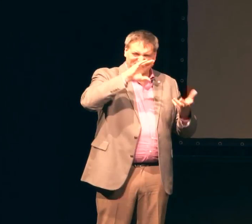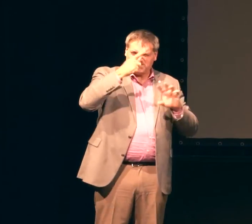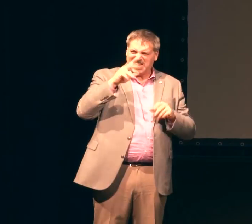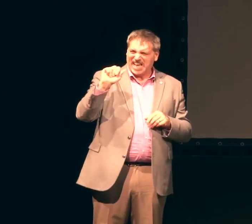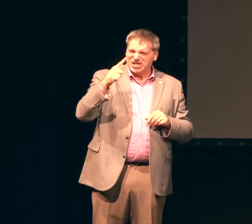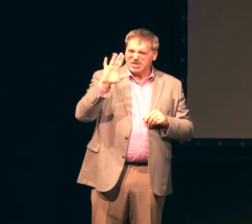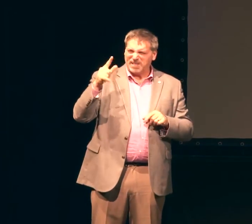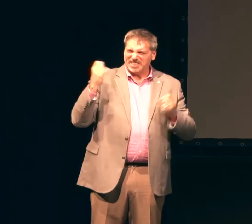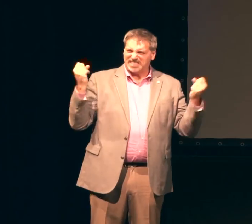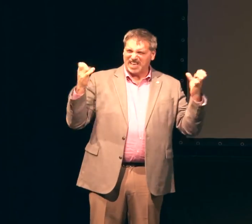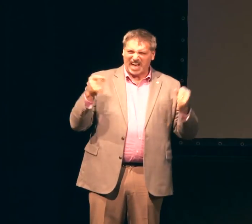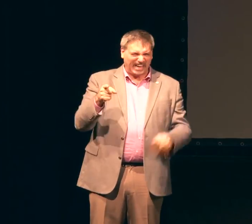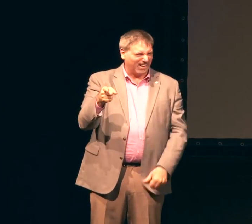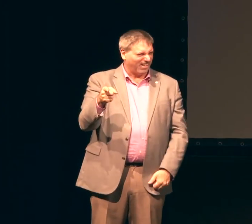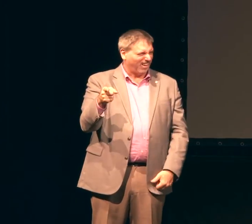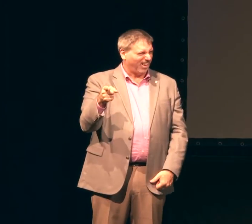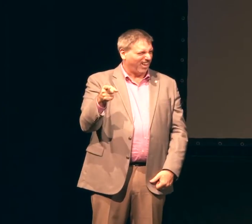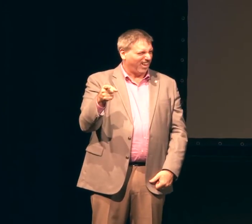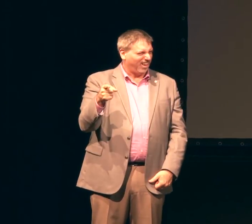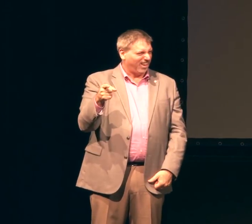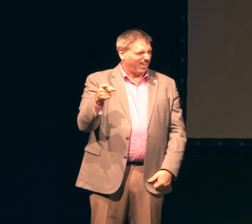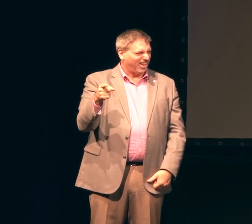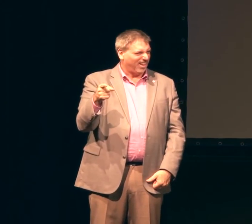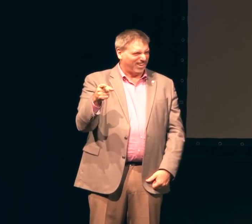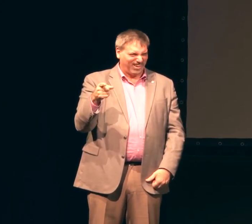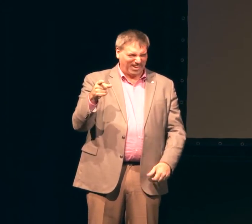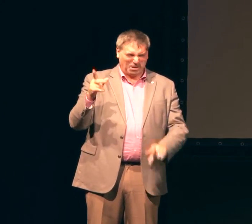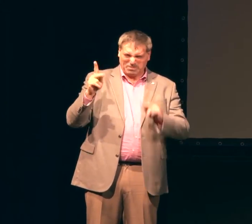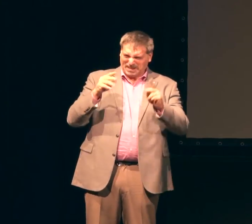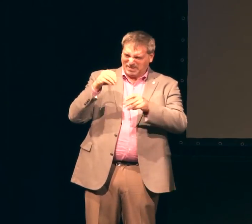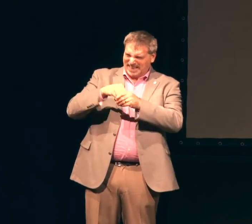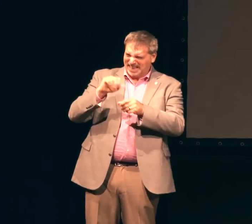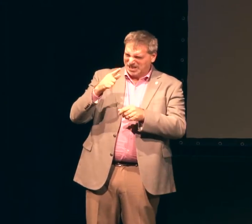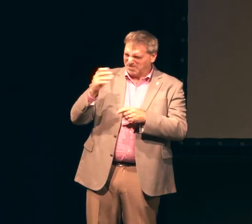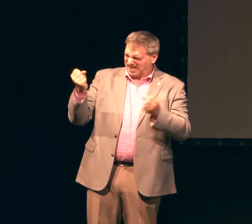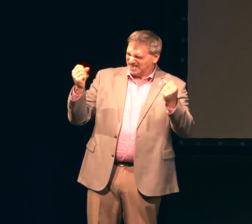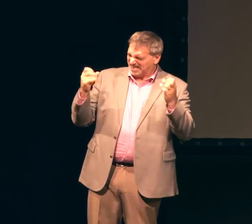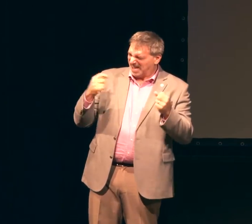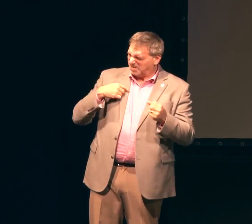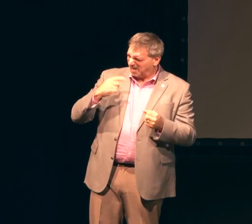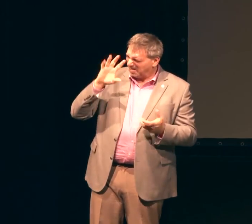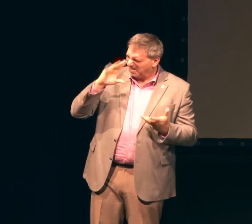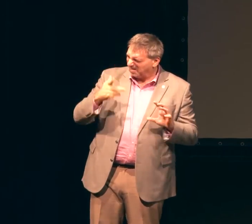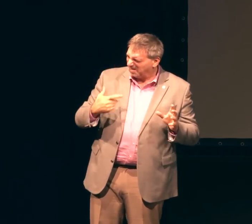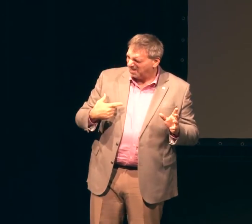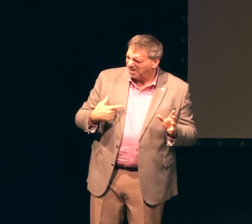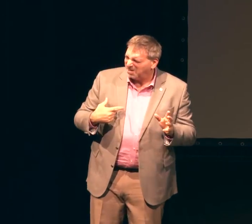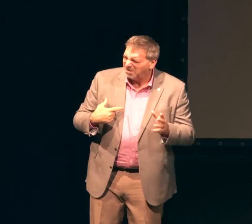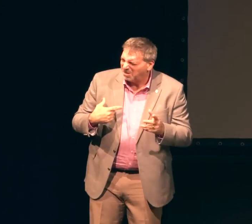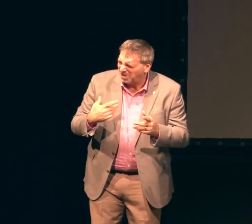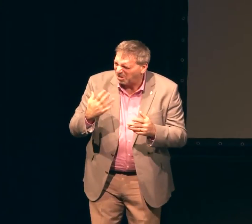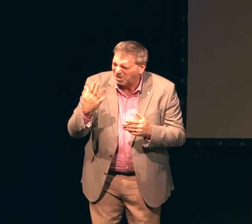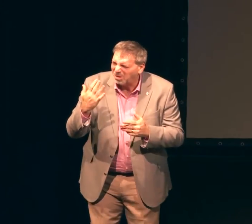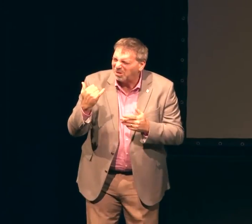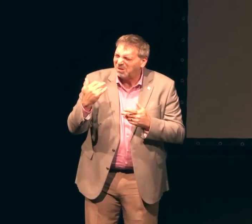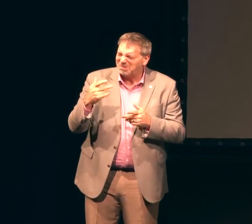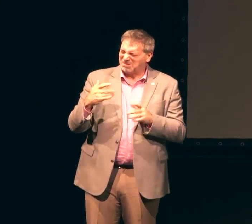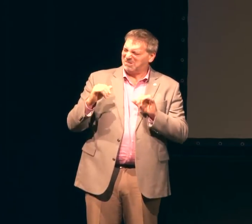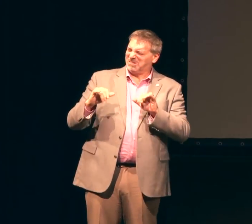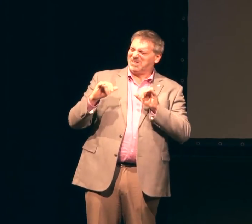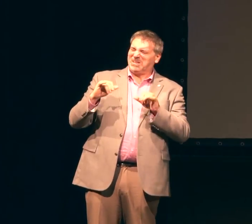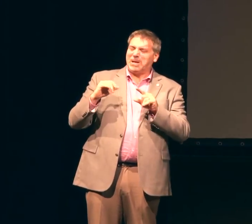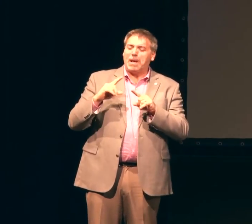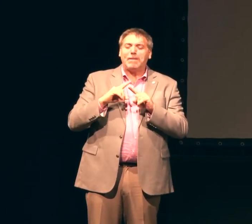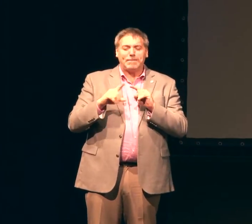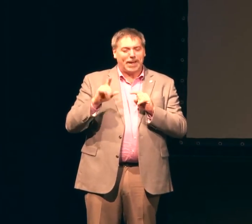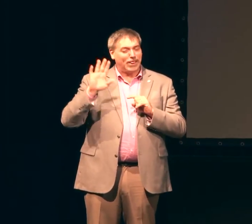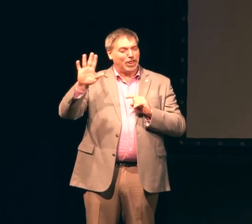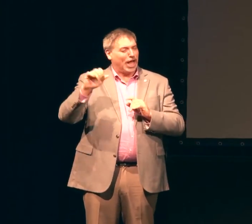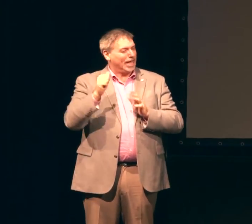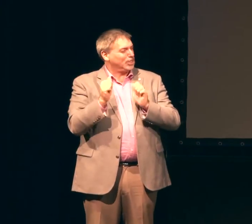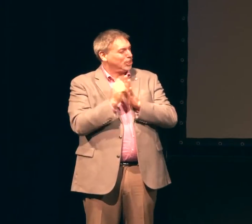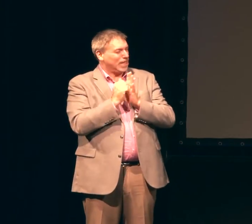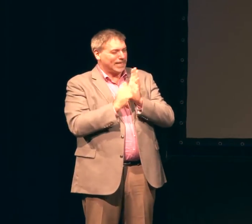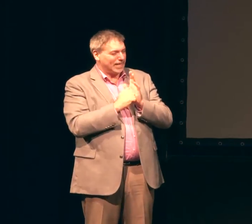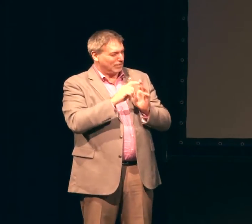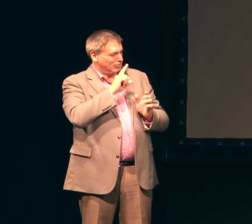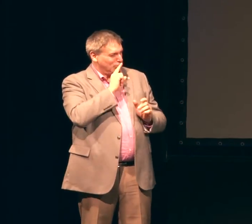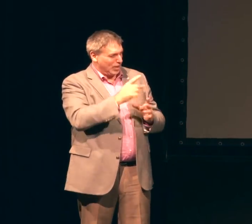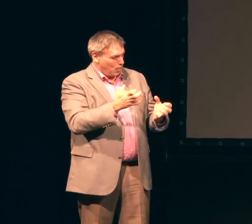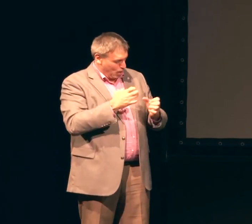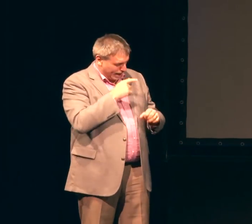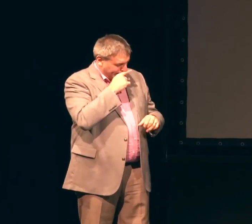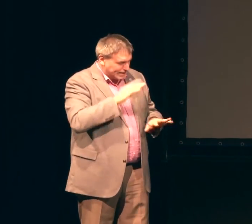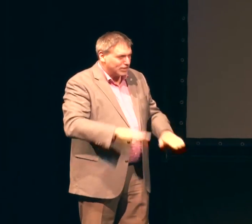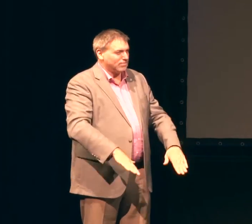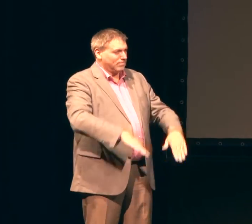strategies, and since I've been in NAD, it confuses me that they can be so supportive